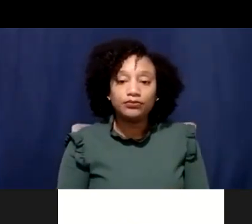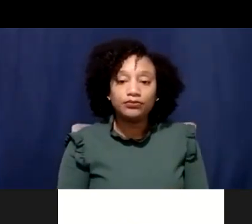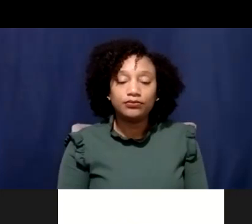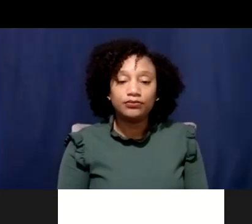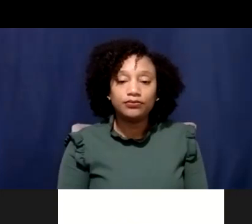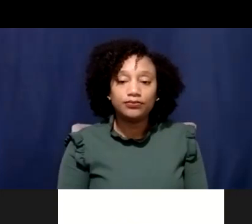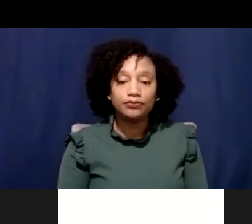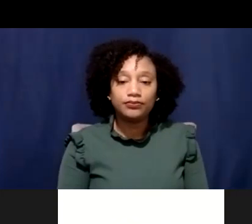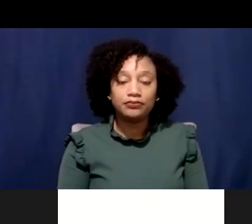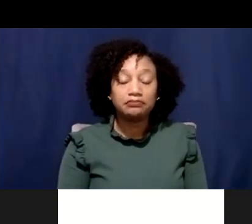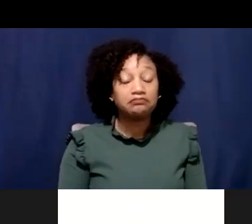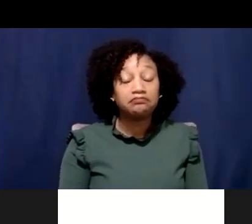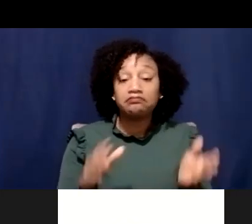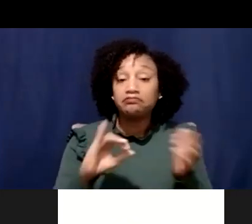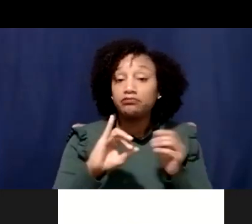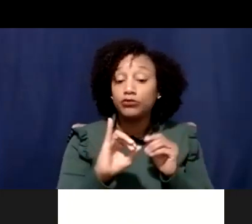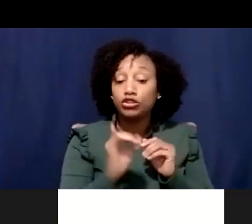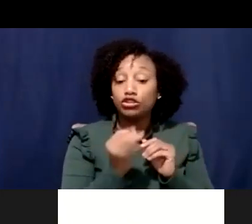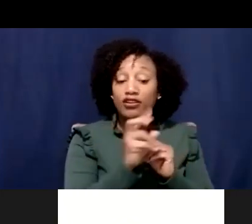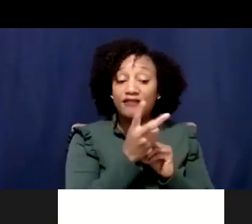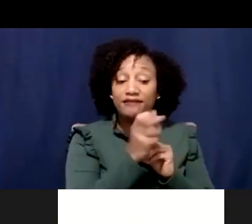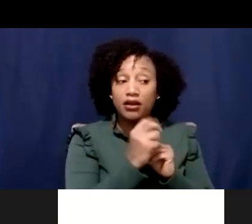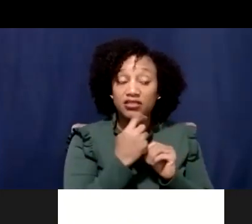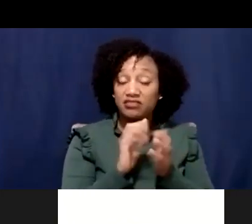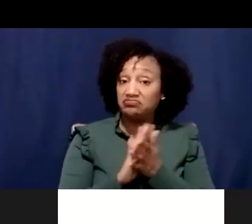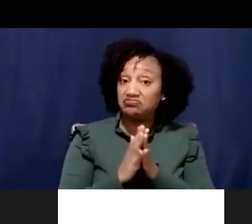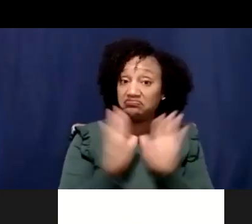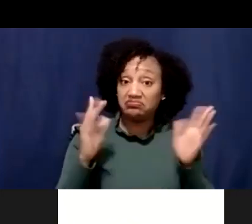And that looks like it on questions from the chat.